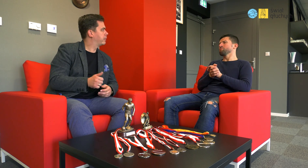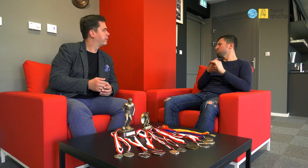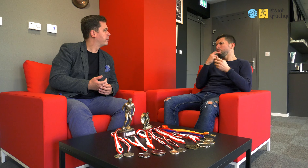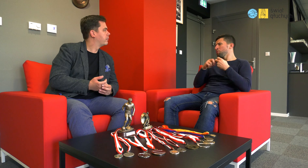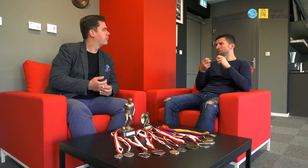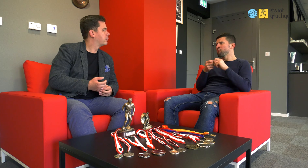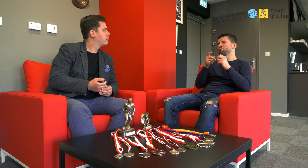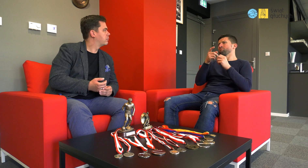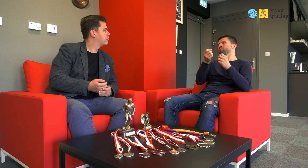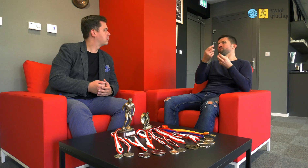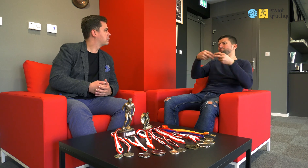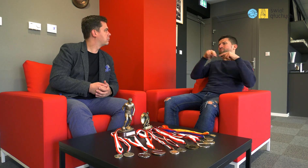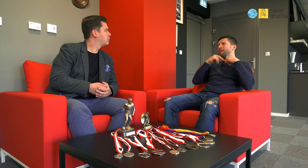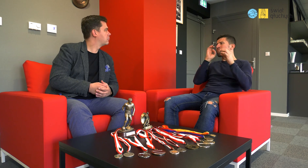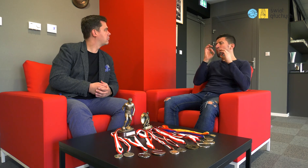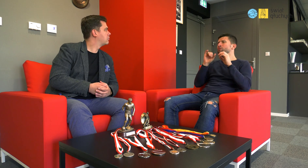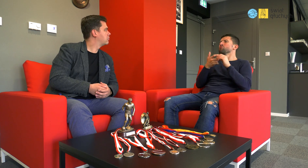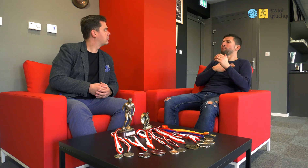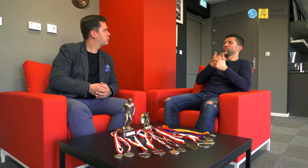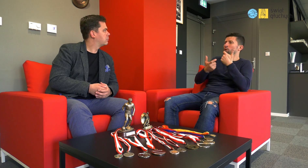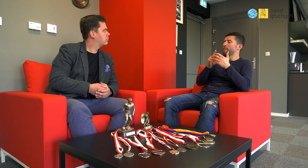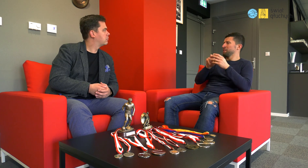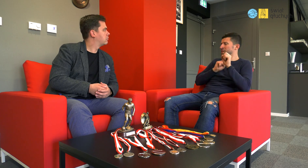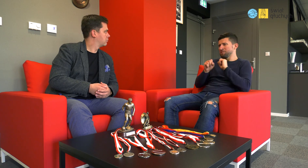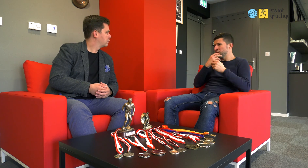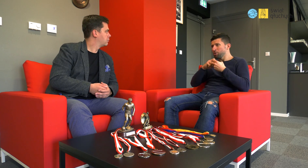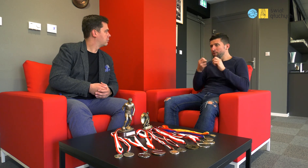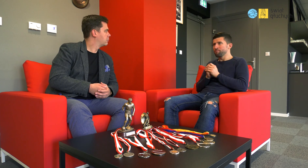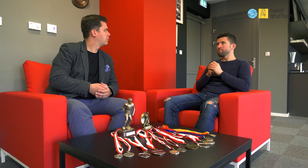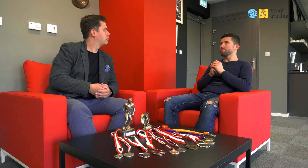He gave me information without any problems, what to do, how to train.